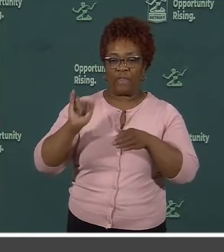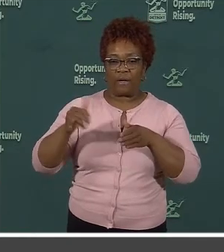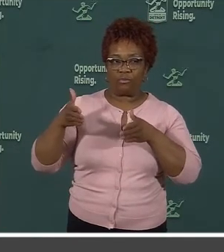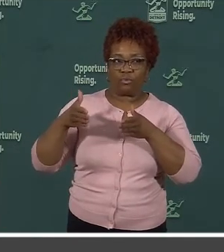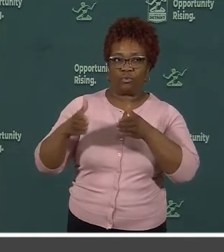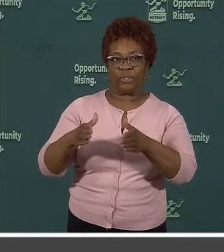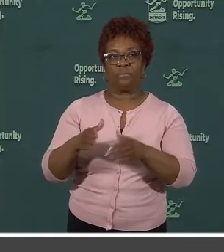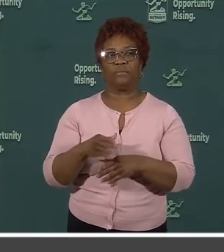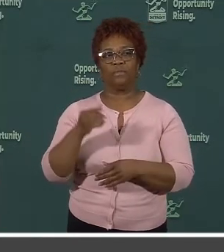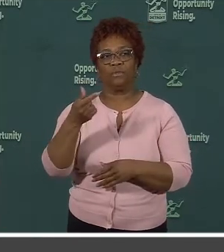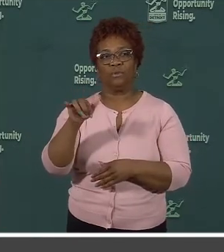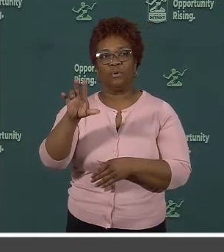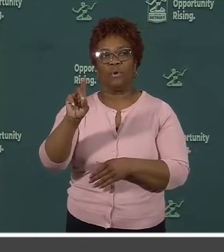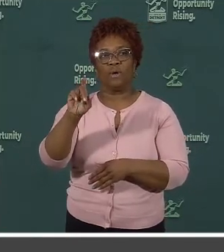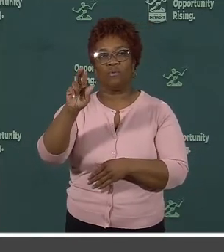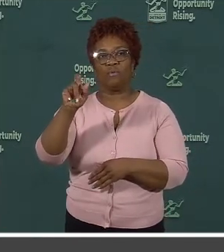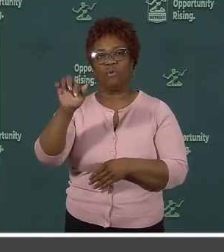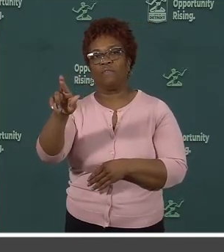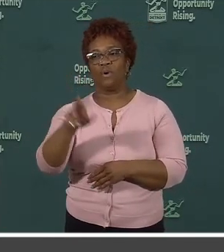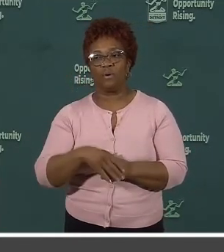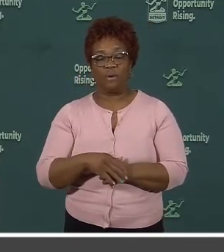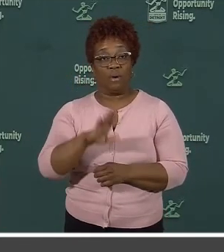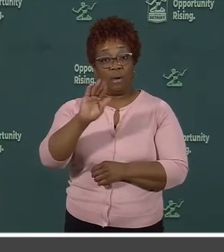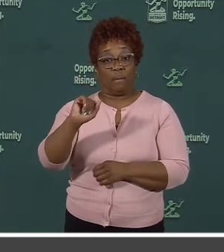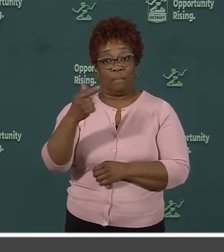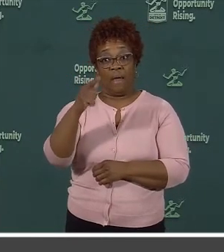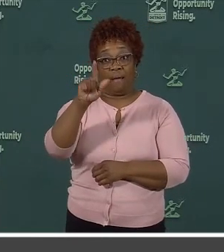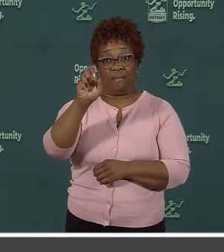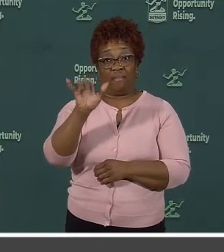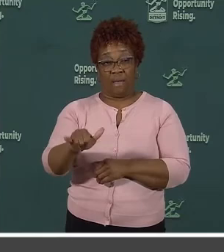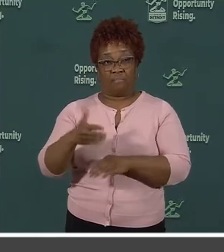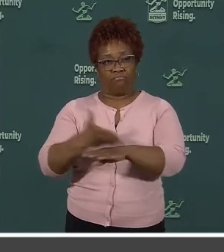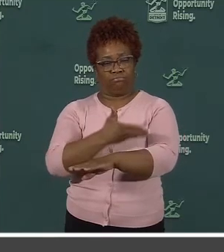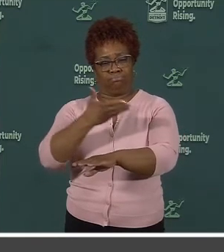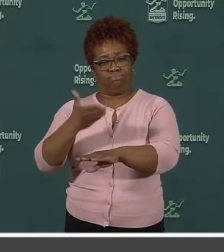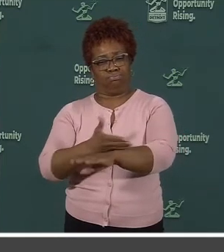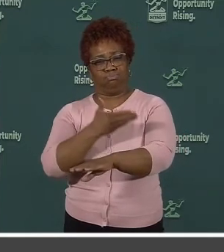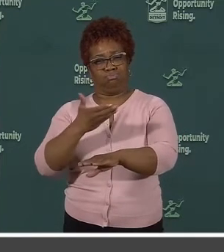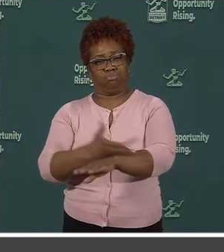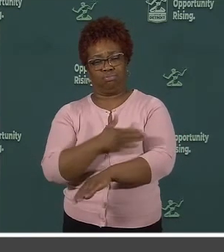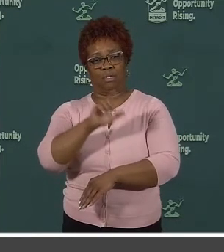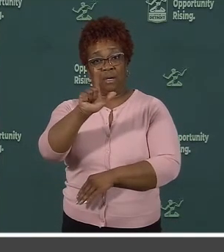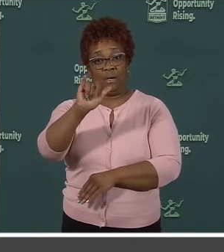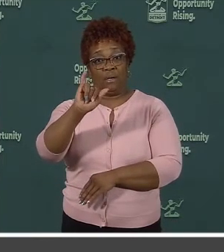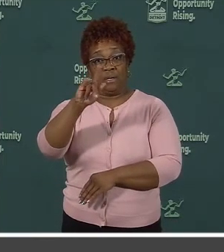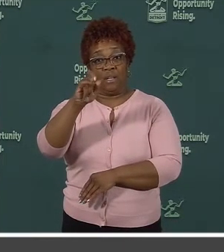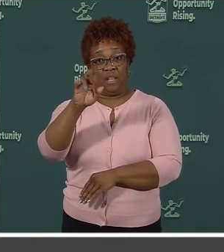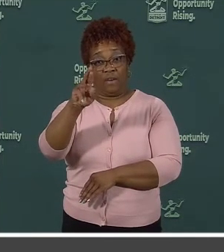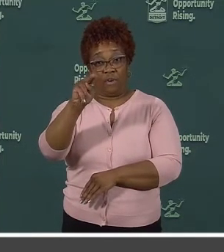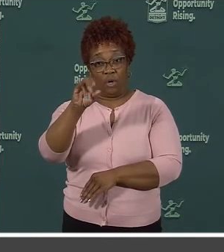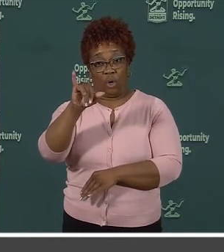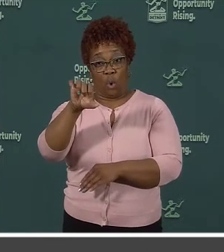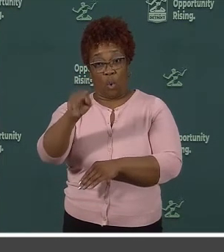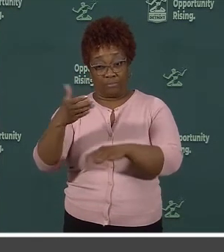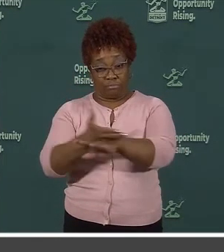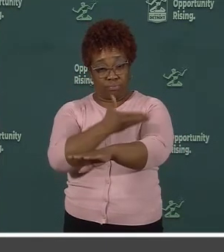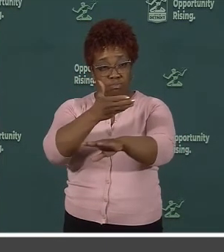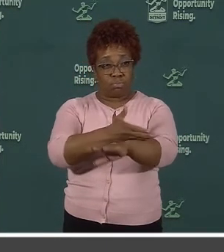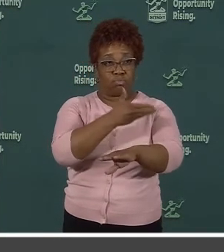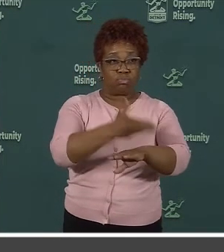THAT WE TOOK A RUN DOWN LIVE IN A CORRIDOR AND WE BUILT IT TO THE AVENUE OF FASHION WE HAVE TAKEN THE WALLS OF THE CITY THAT WERE UGLY AND TURNED THEM